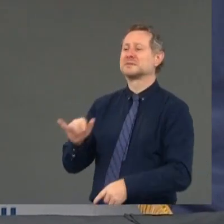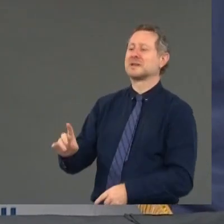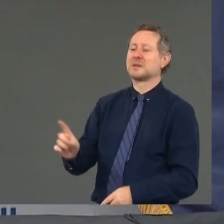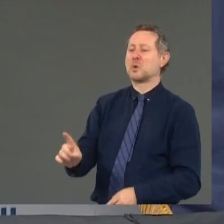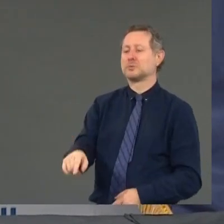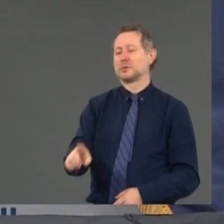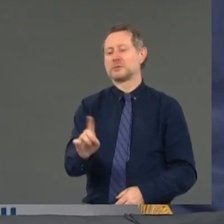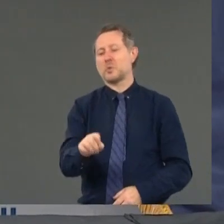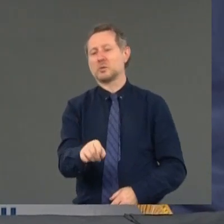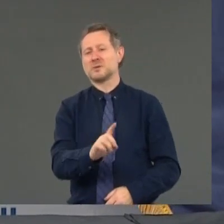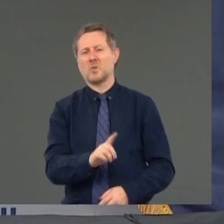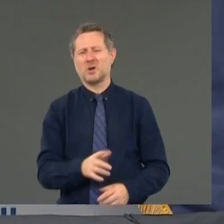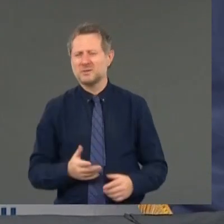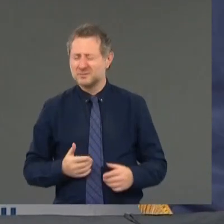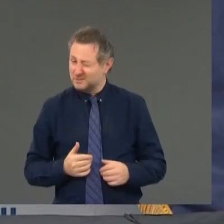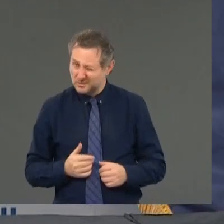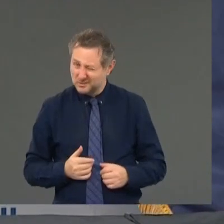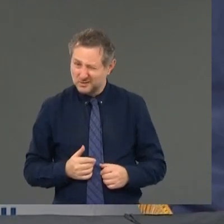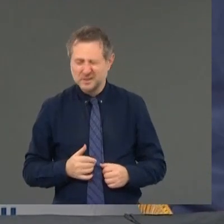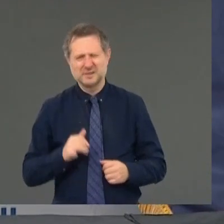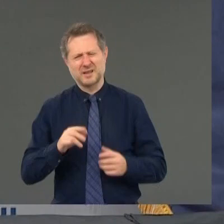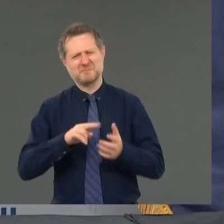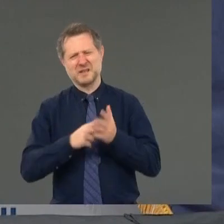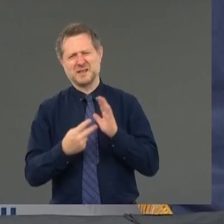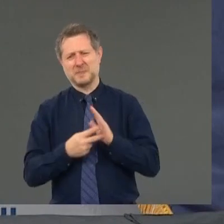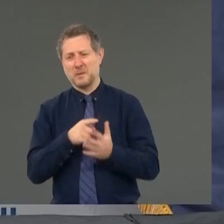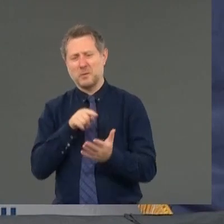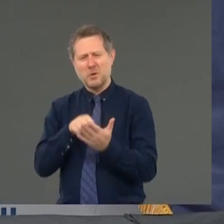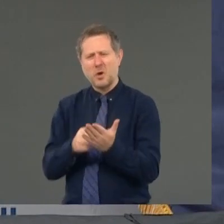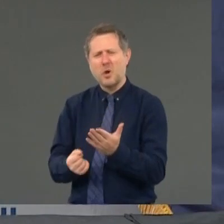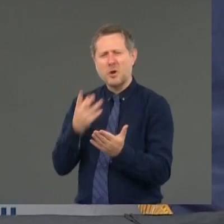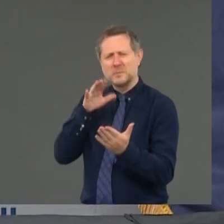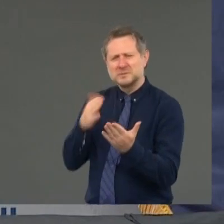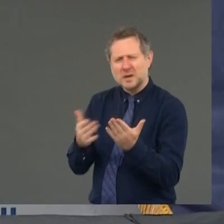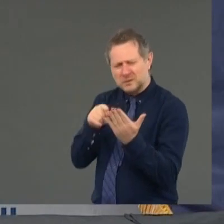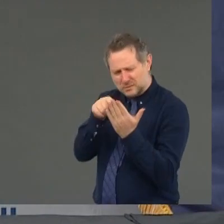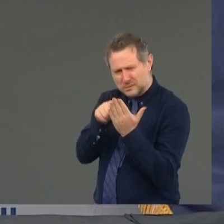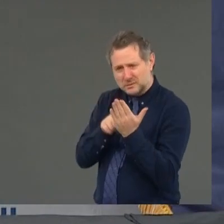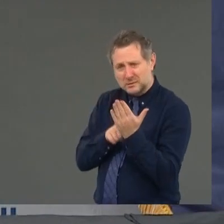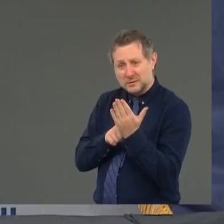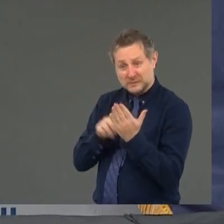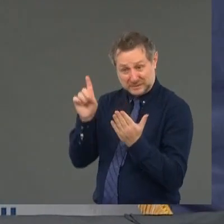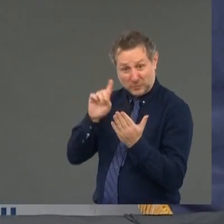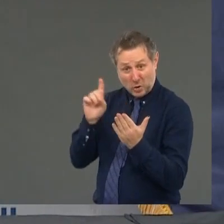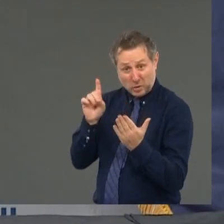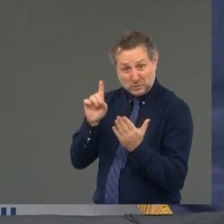UGLY CONCEPT IN THIS SITUATION WHERE PEOPLE ARE DYING, AND THEN